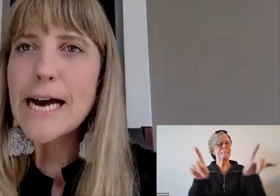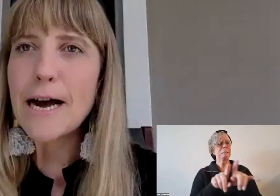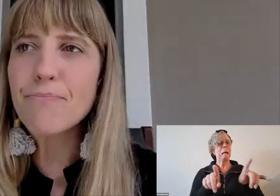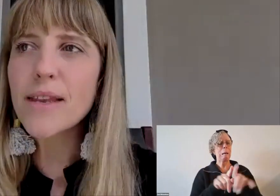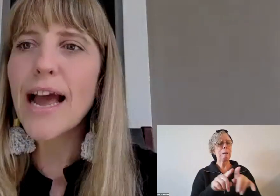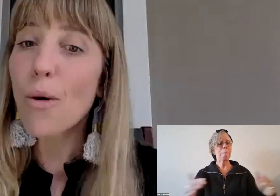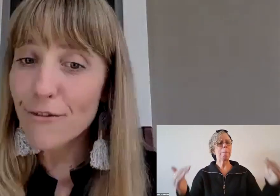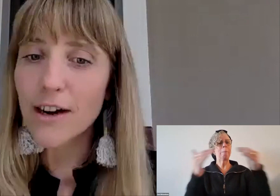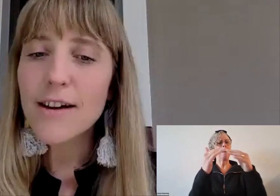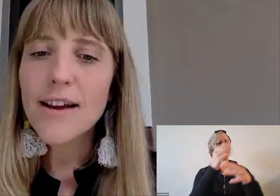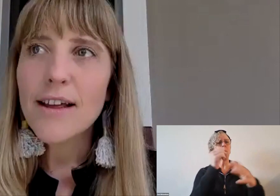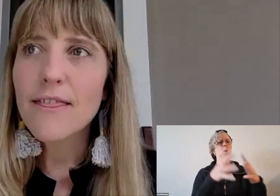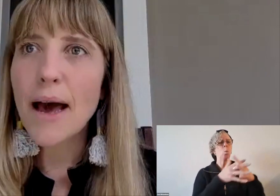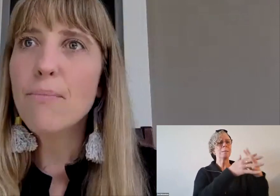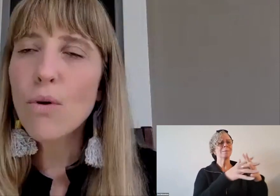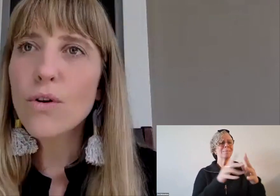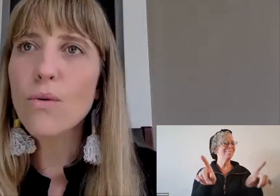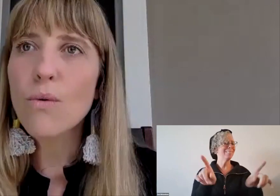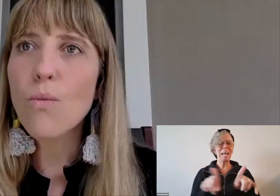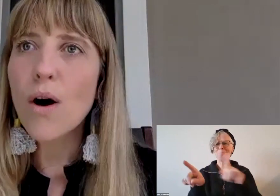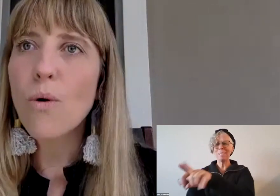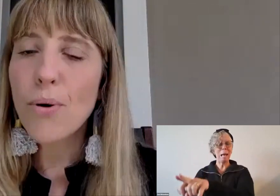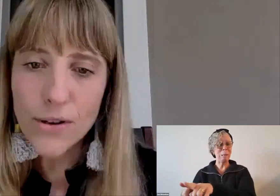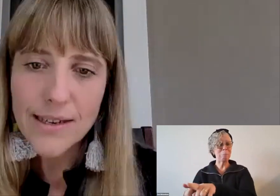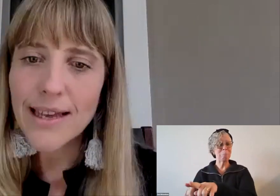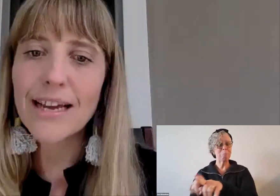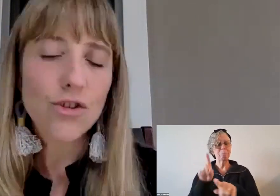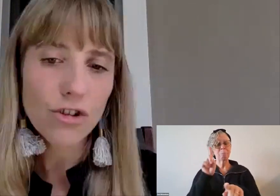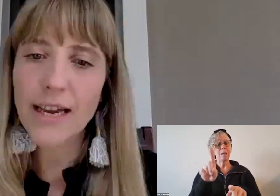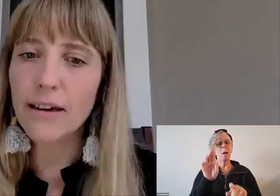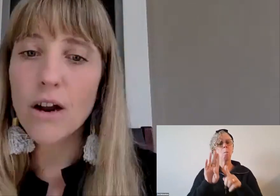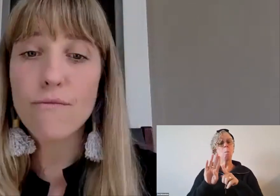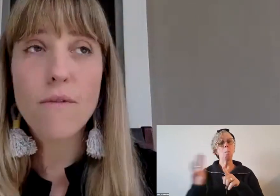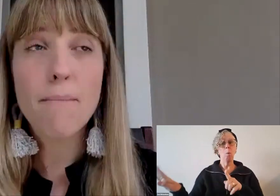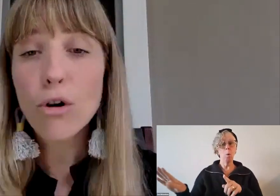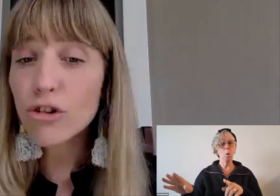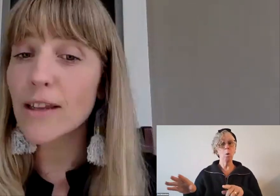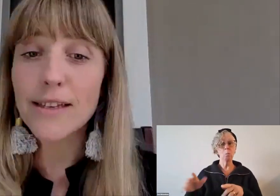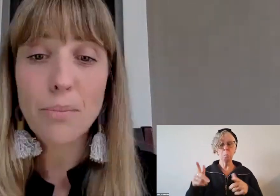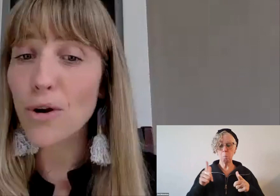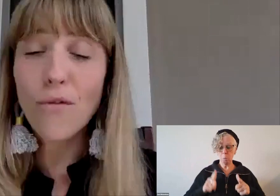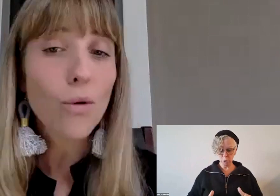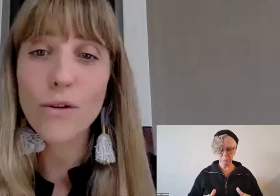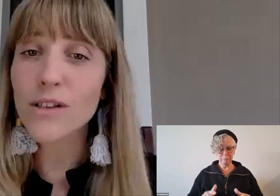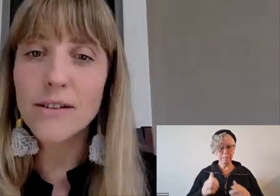However that board while personally and structurally and kind of emotionally supportive